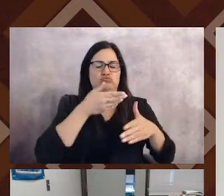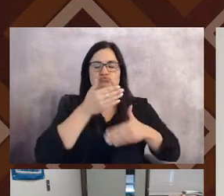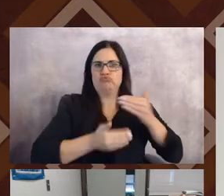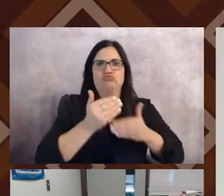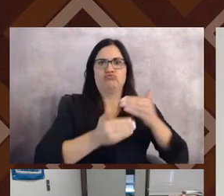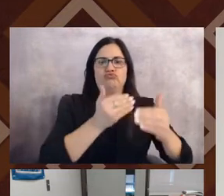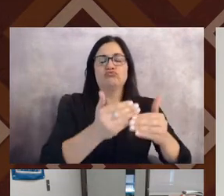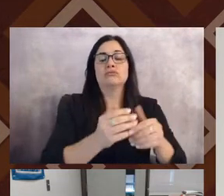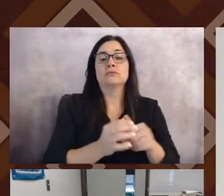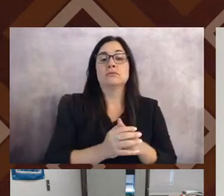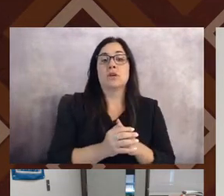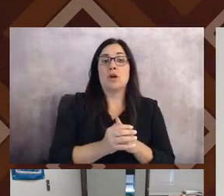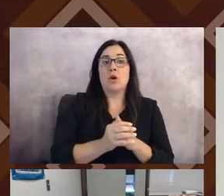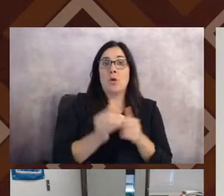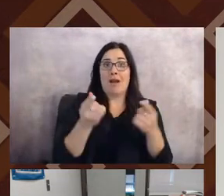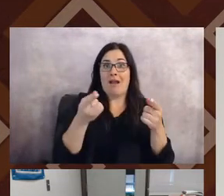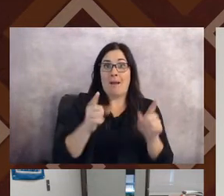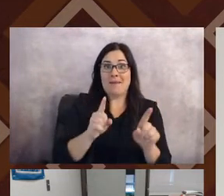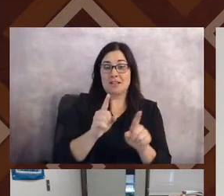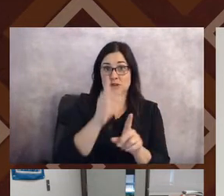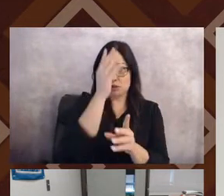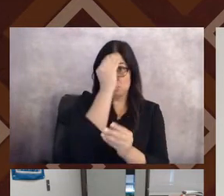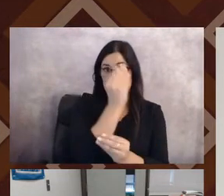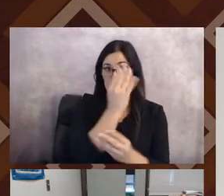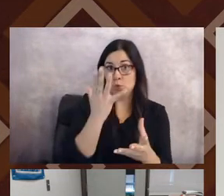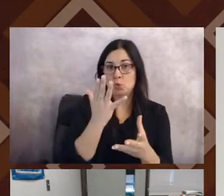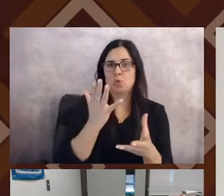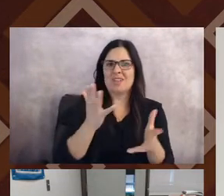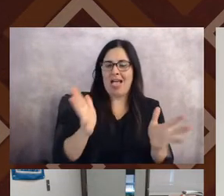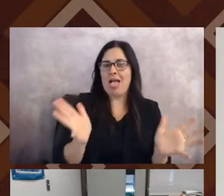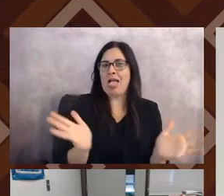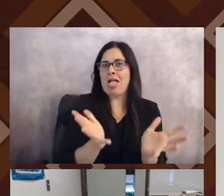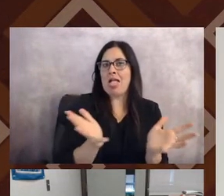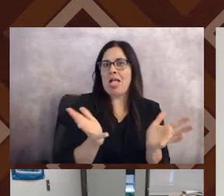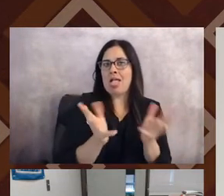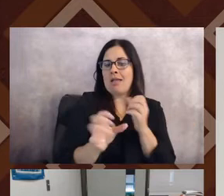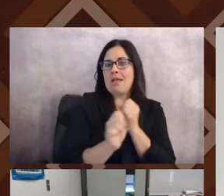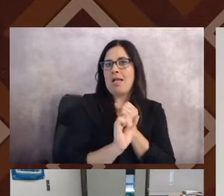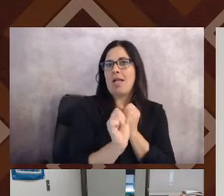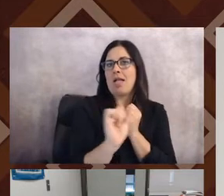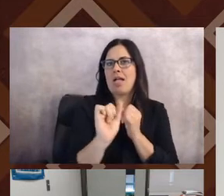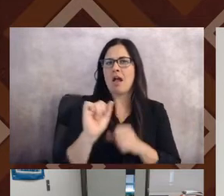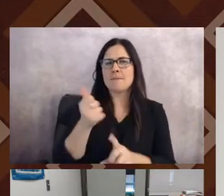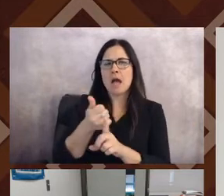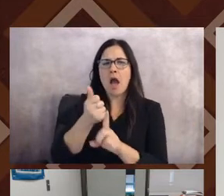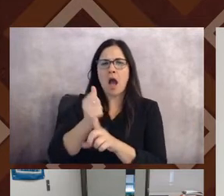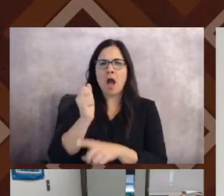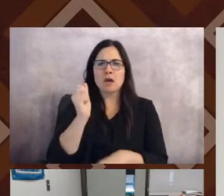The news. We wanted to really play it up as kind of like a korean and African-American conflict.